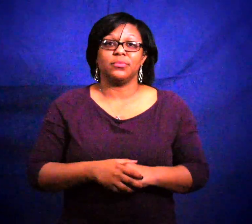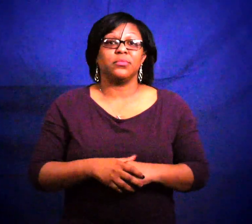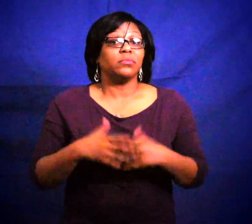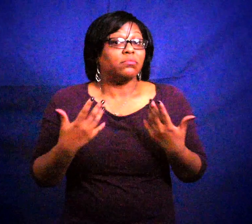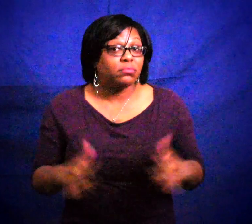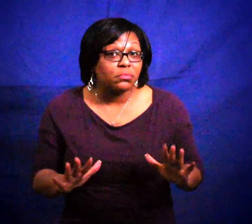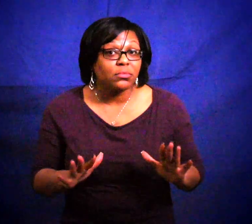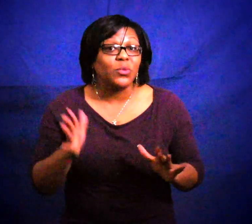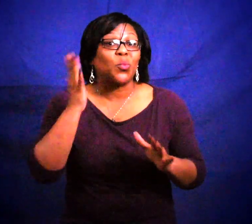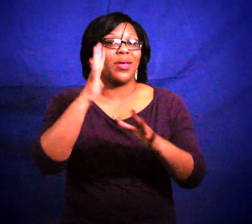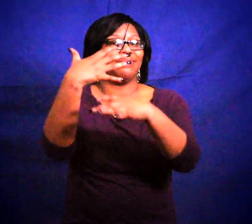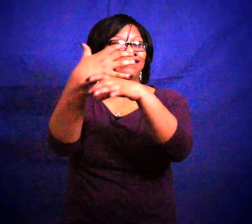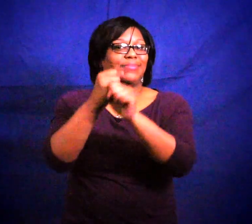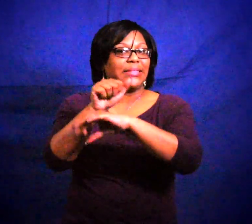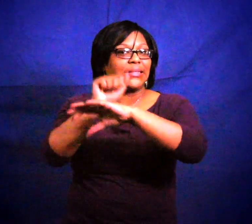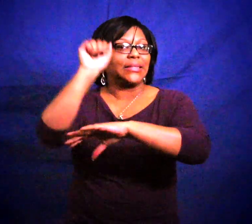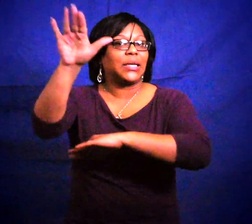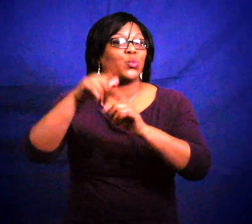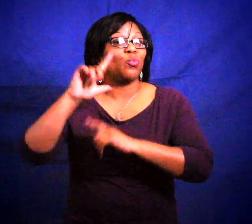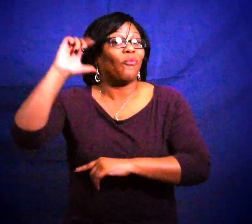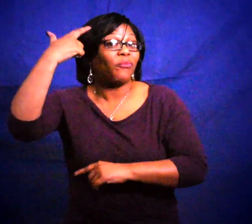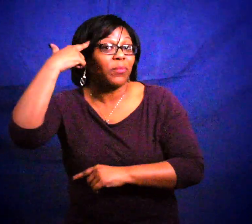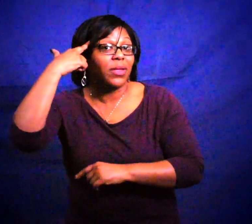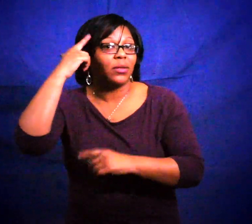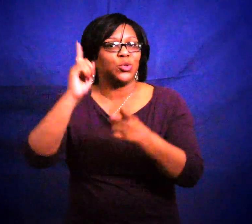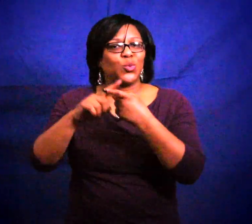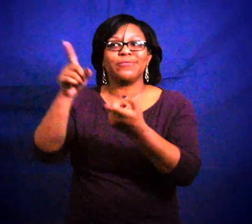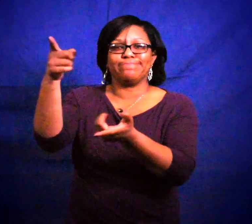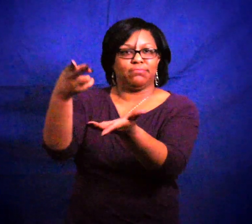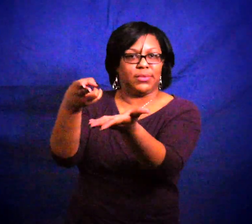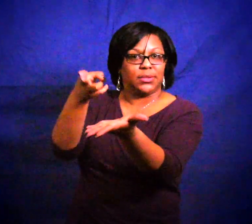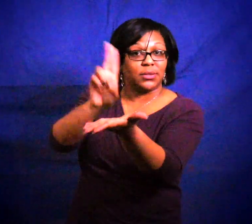Then they get sent to the Governor to be signed.